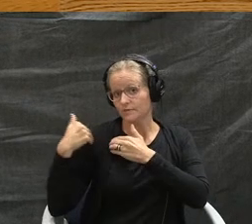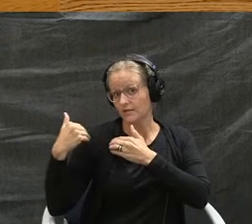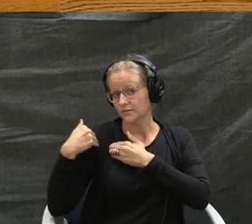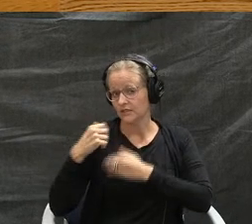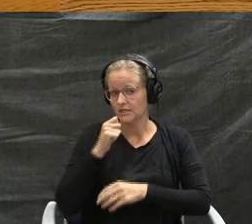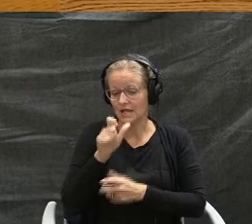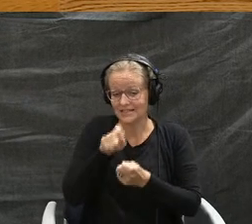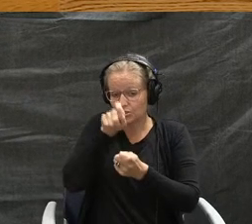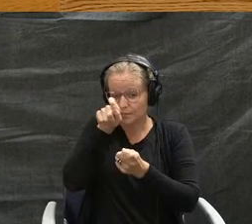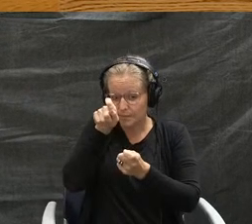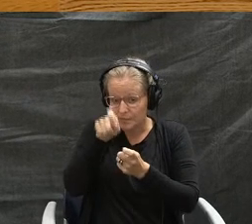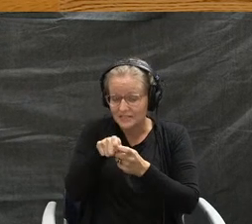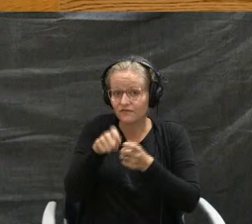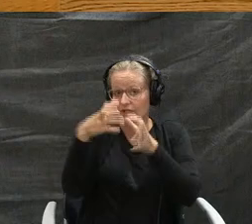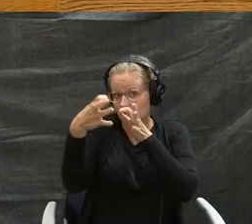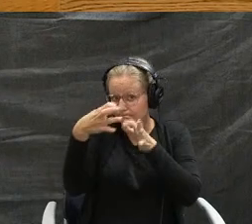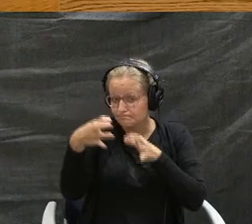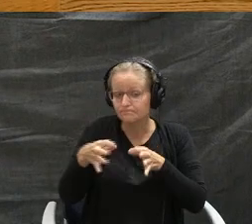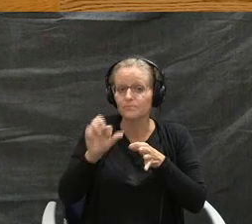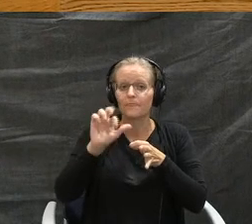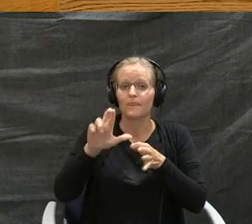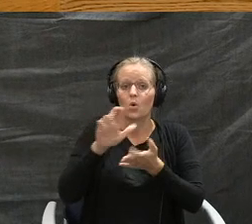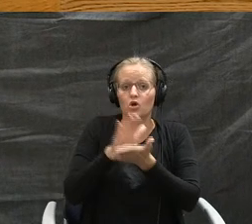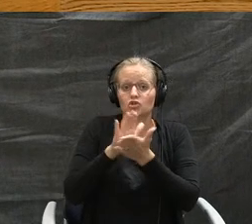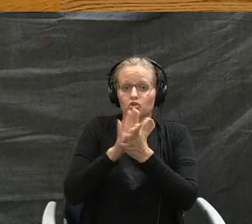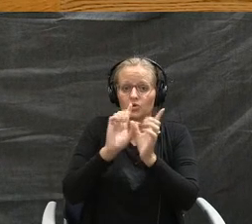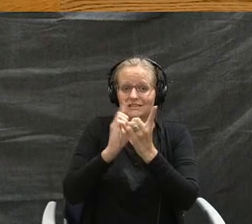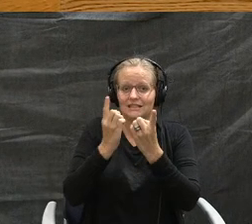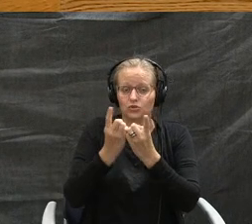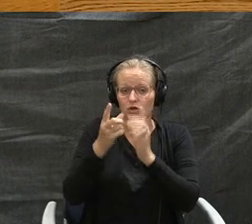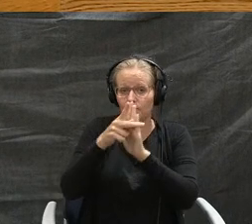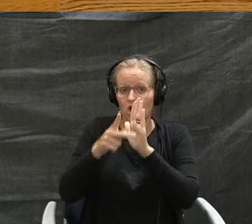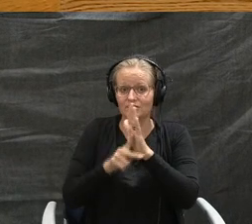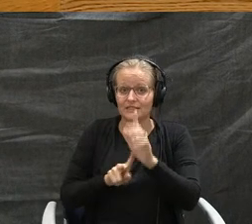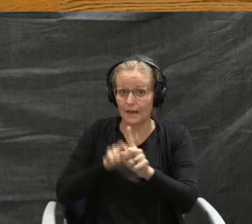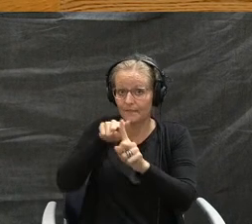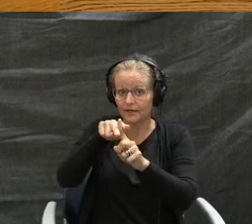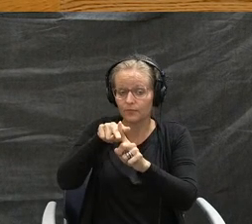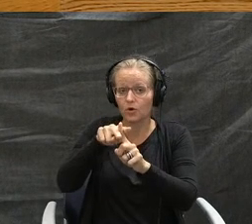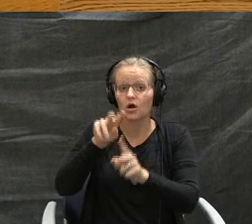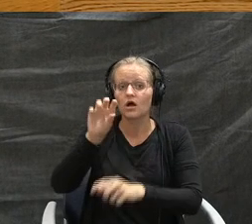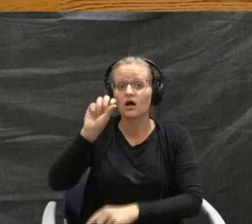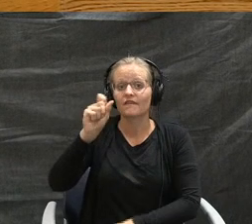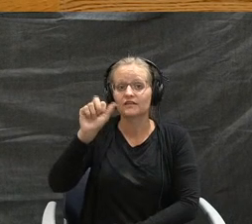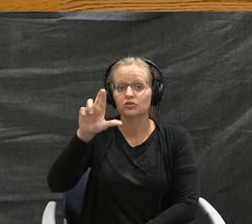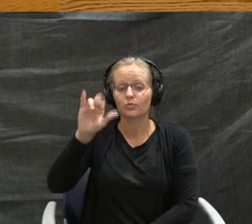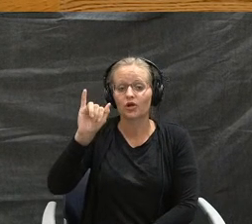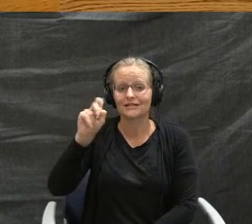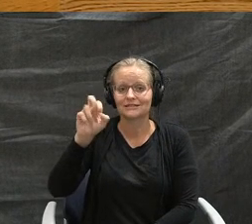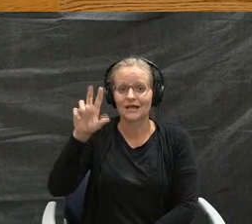school district policy is applicable, the Superintendent shall use personal and professional judgment subject to